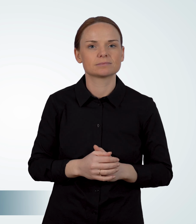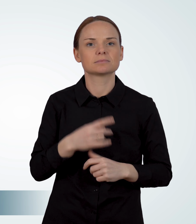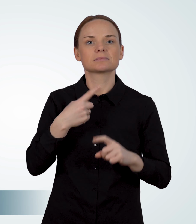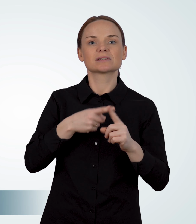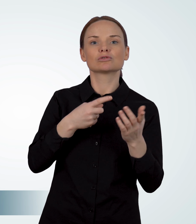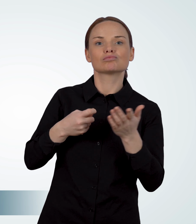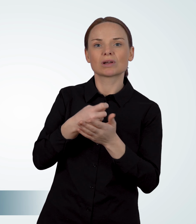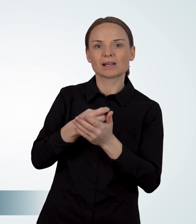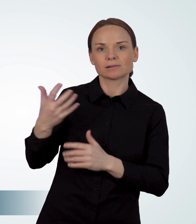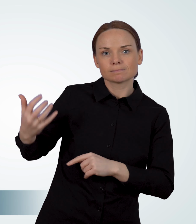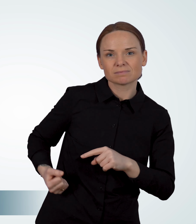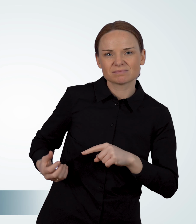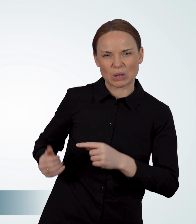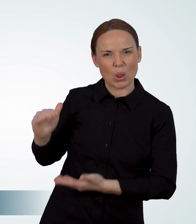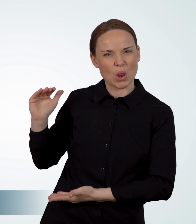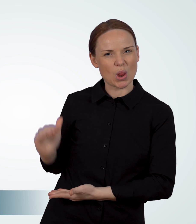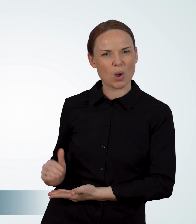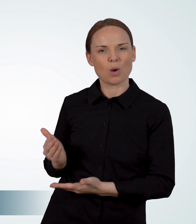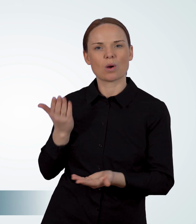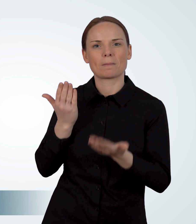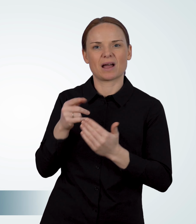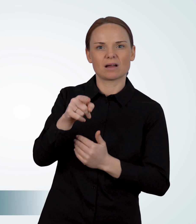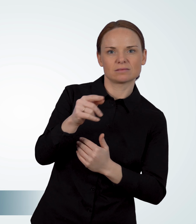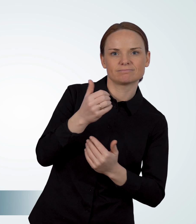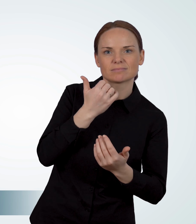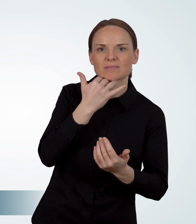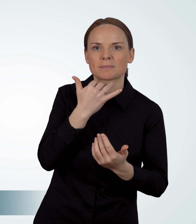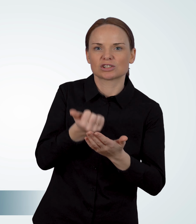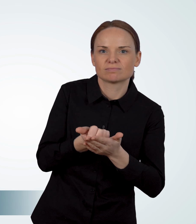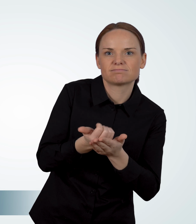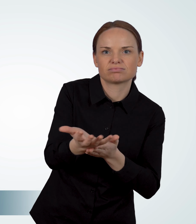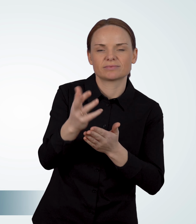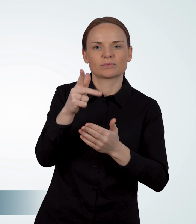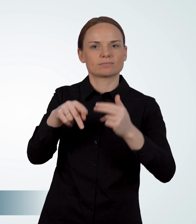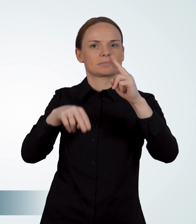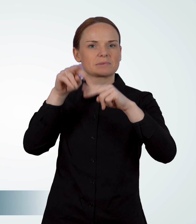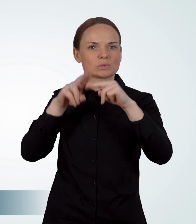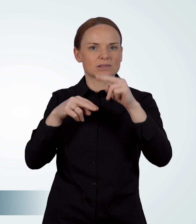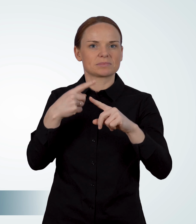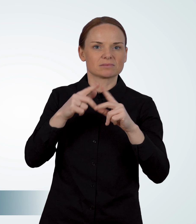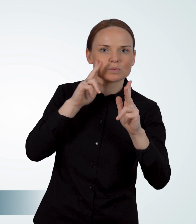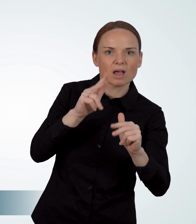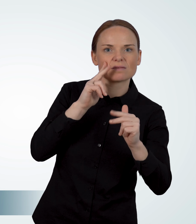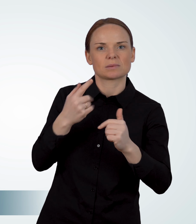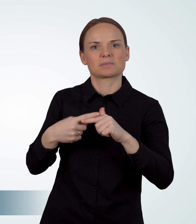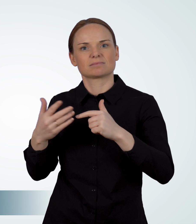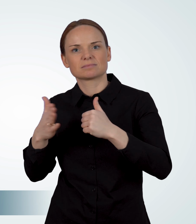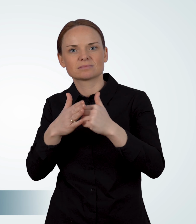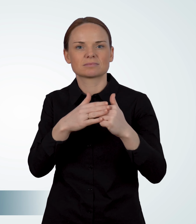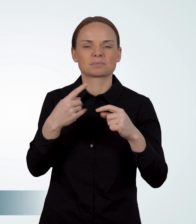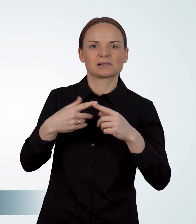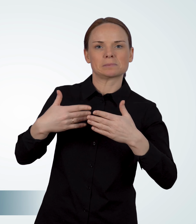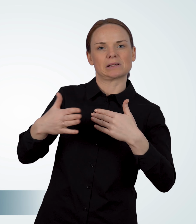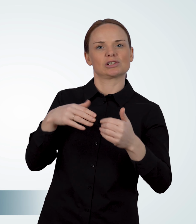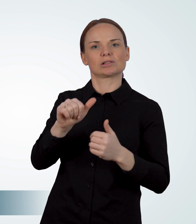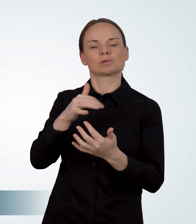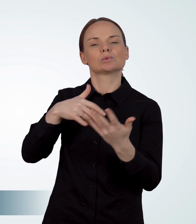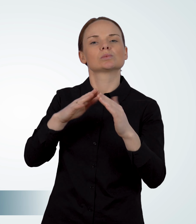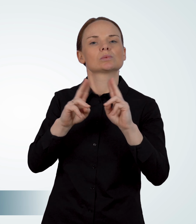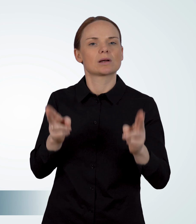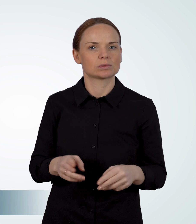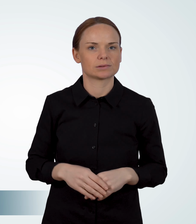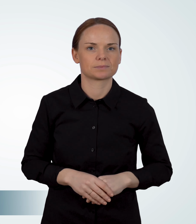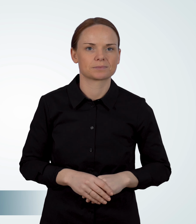Rent income is low compared to the costs of building, maintaining and managing social housing.